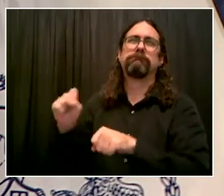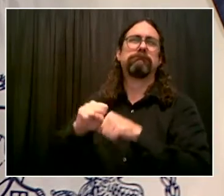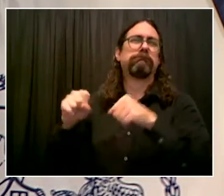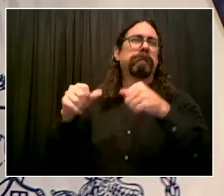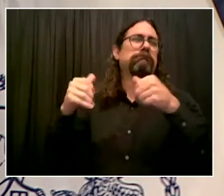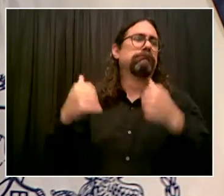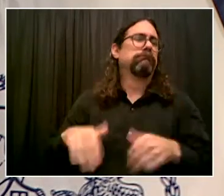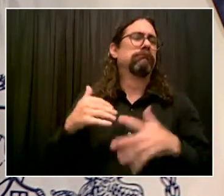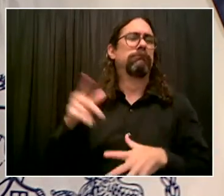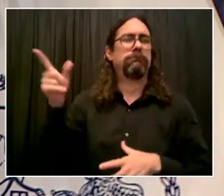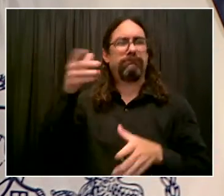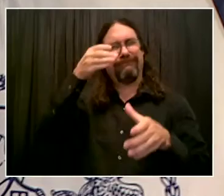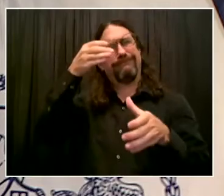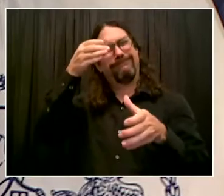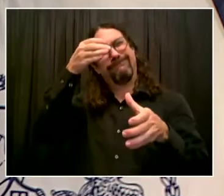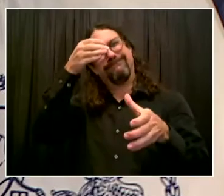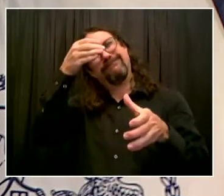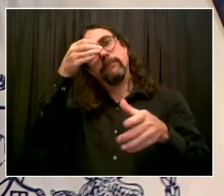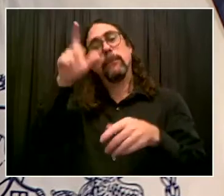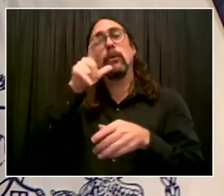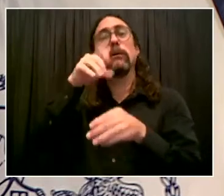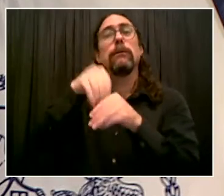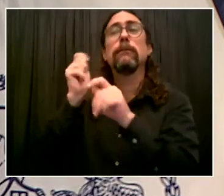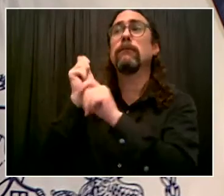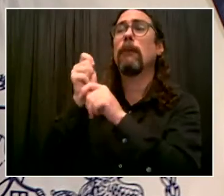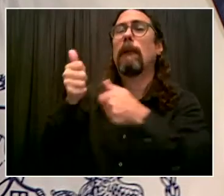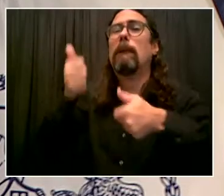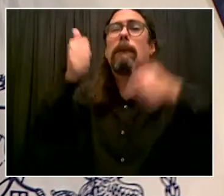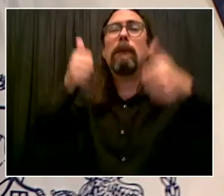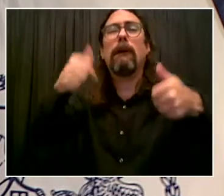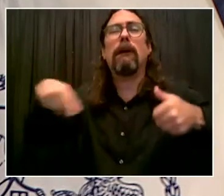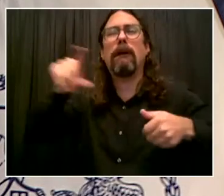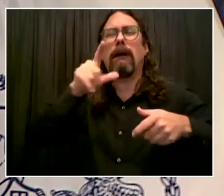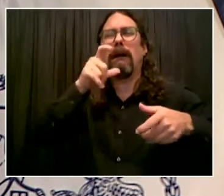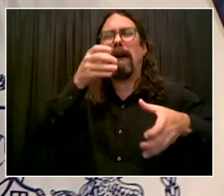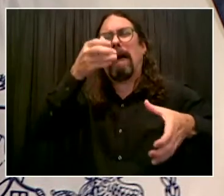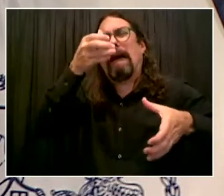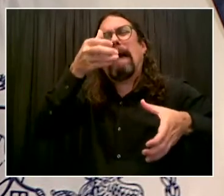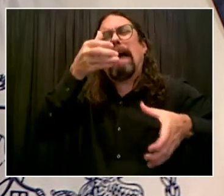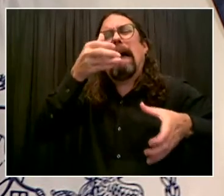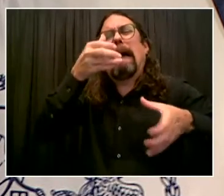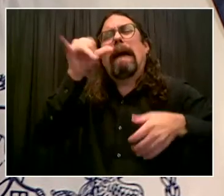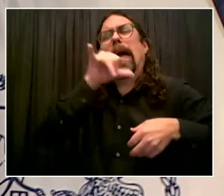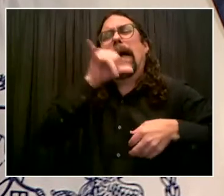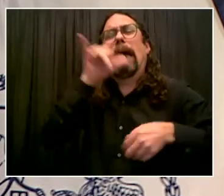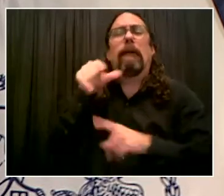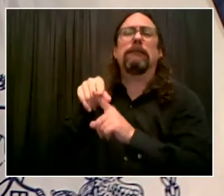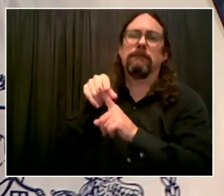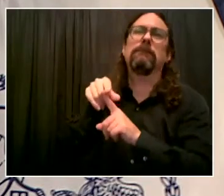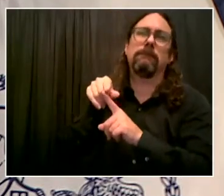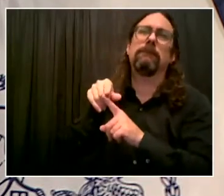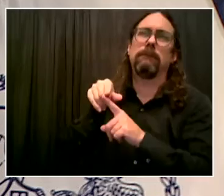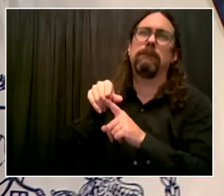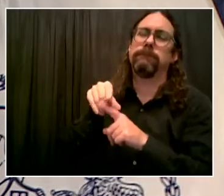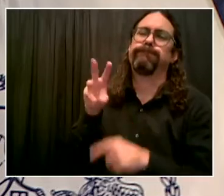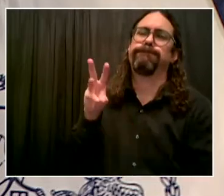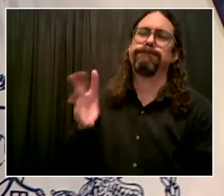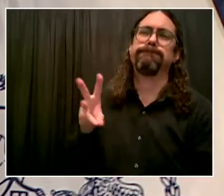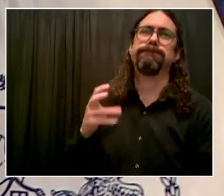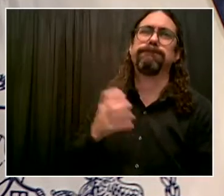THE LEAST. HE HAS MADE A BIG